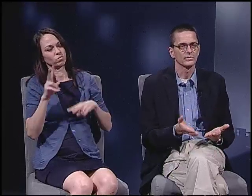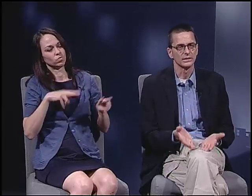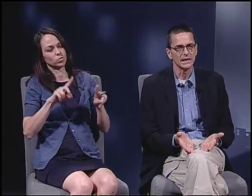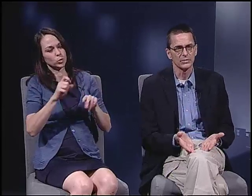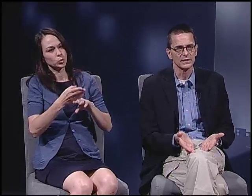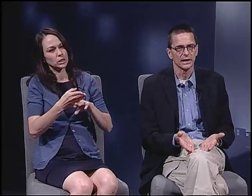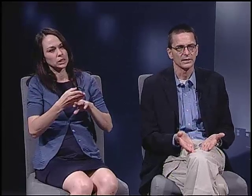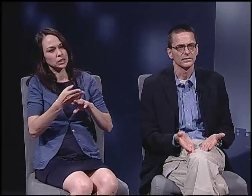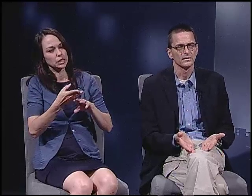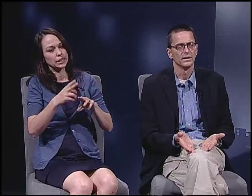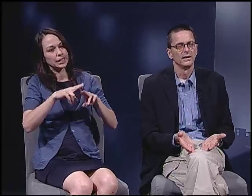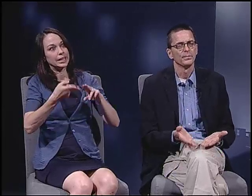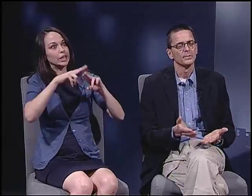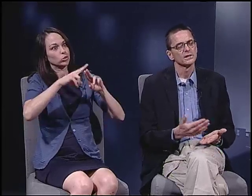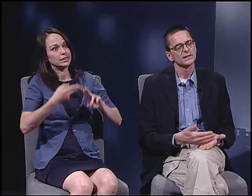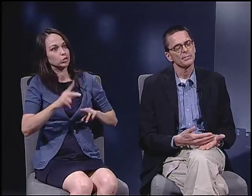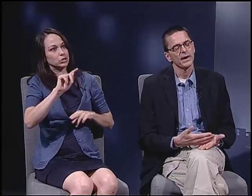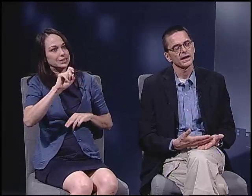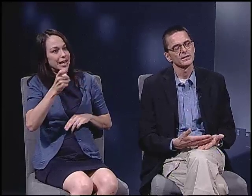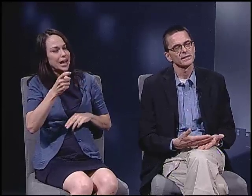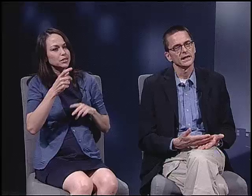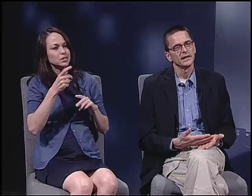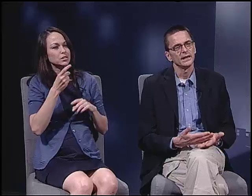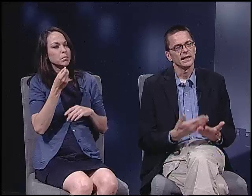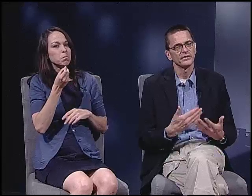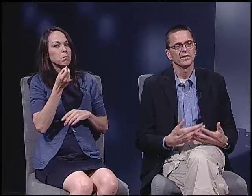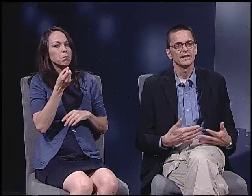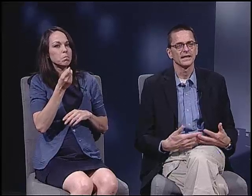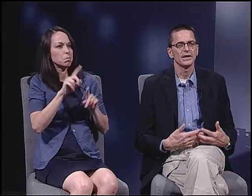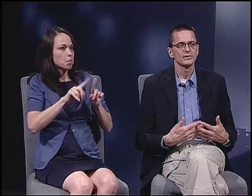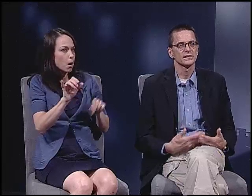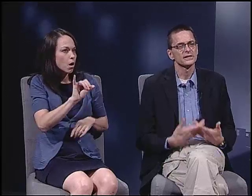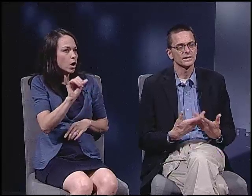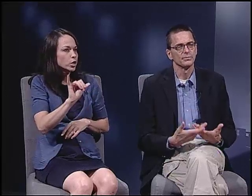or decrease taxes but step back and say, "Is the entire system